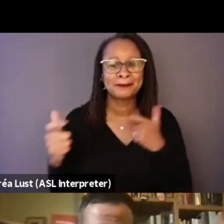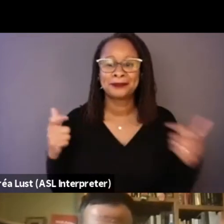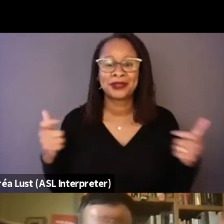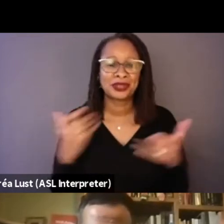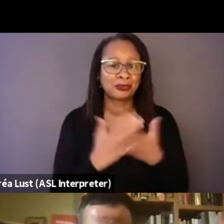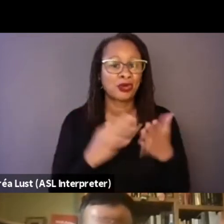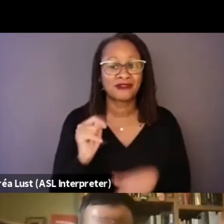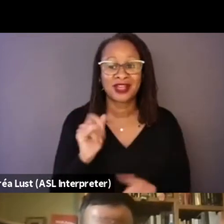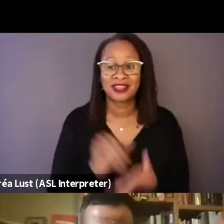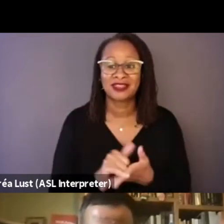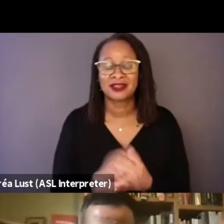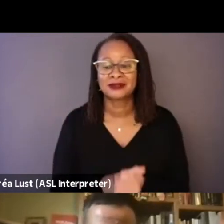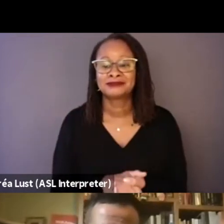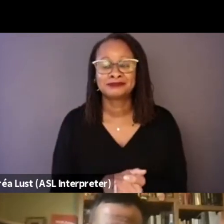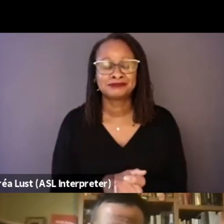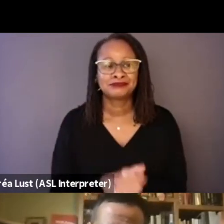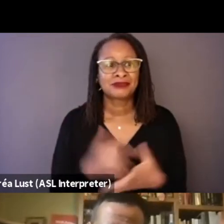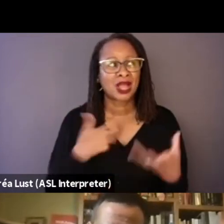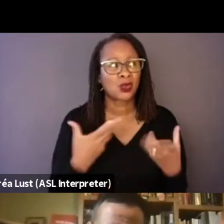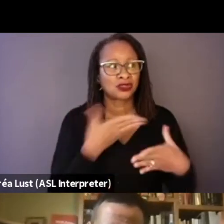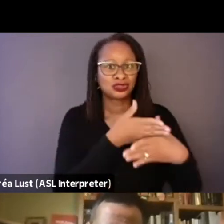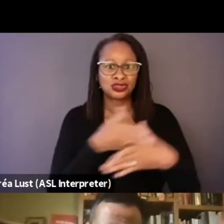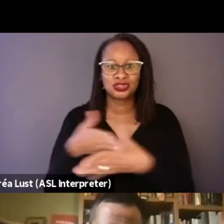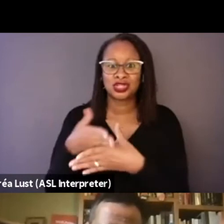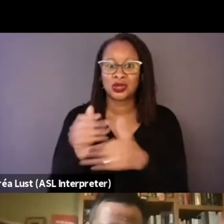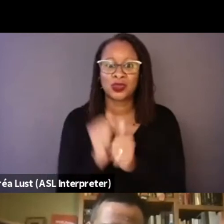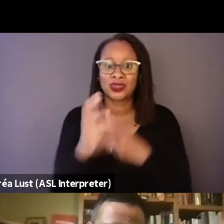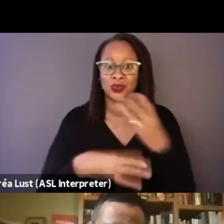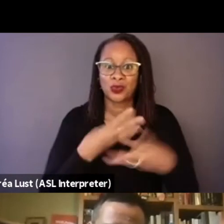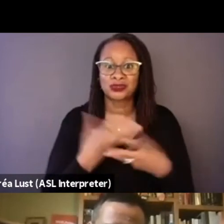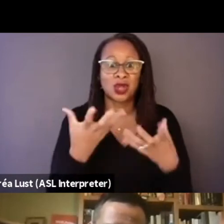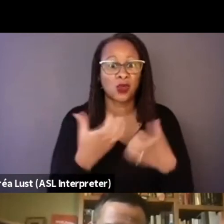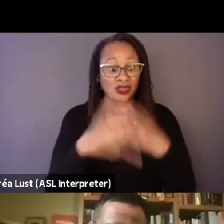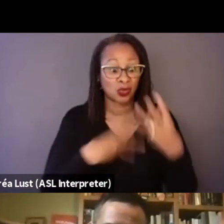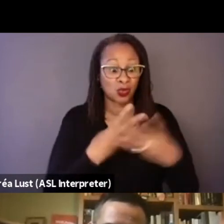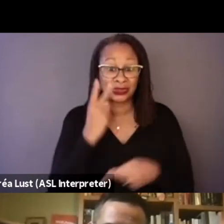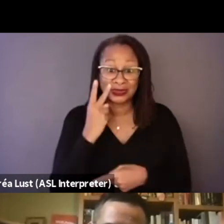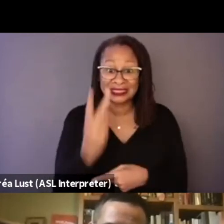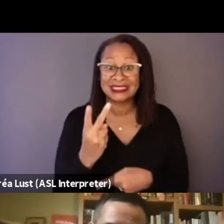that's I just wanted to share them with the world. I wanted the world to get to see them, to know them